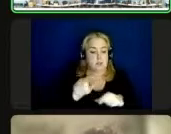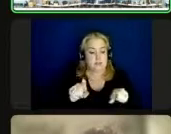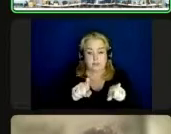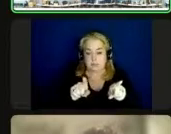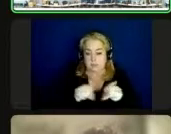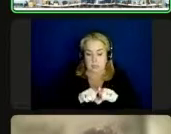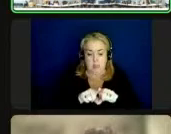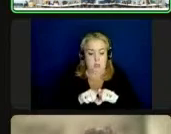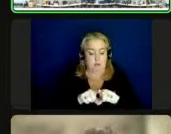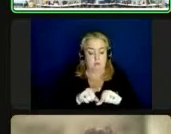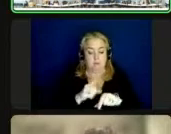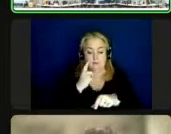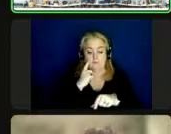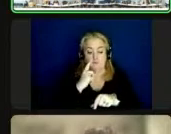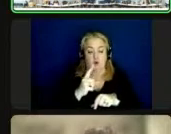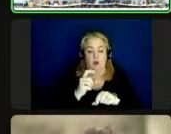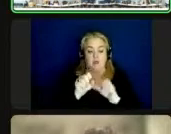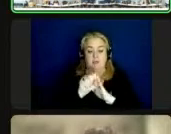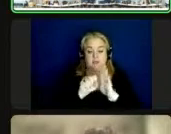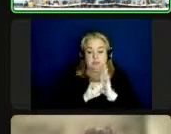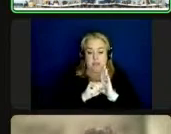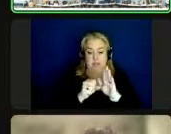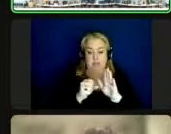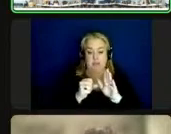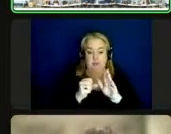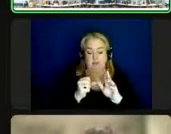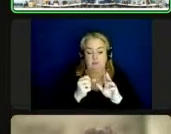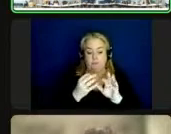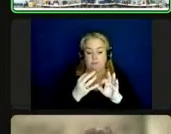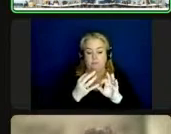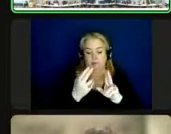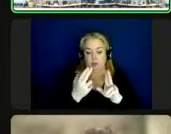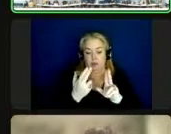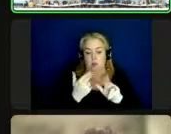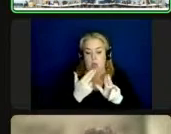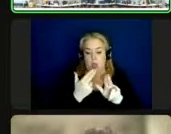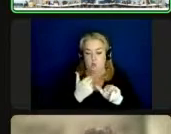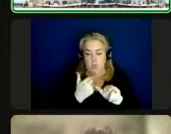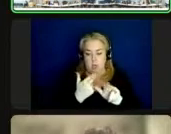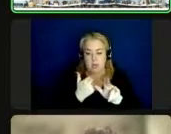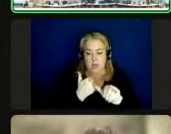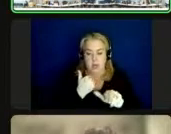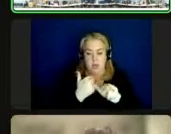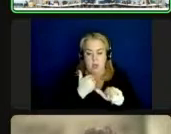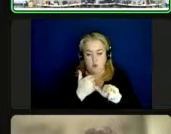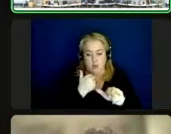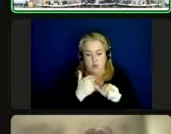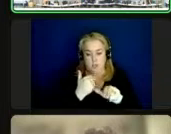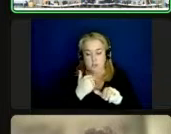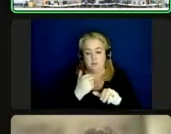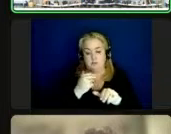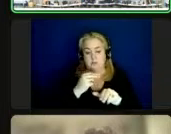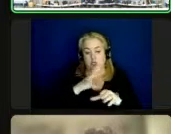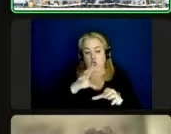RIGHT. AND CAN YOU REMIND US WHAT THAT COULD BE USED FOR? SO I'M CURIOUS THE SAME